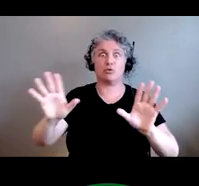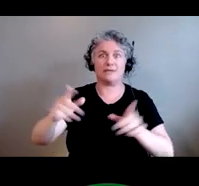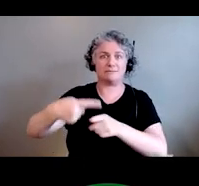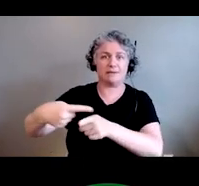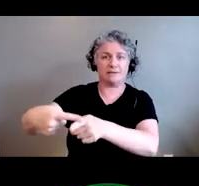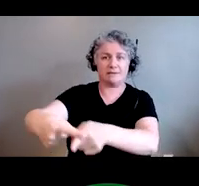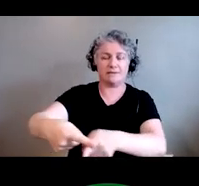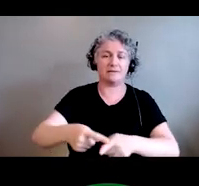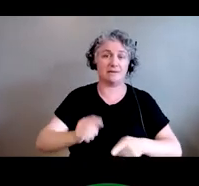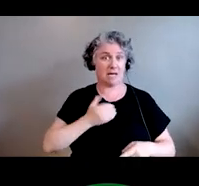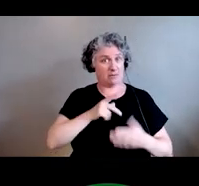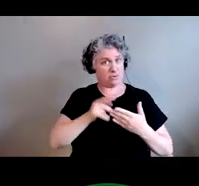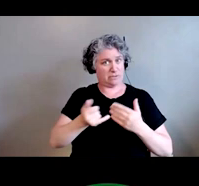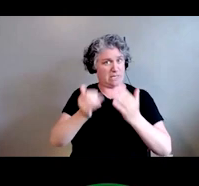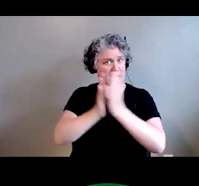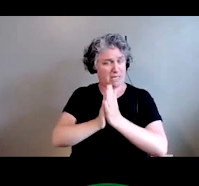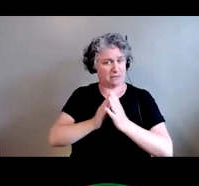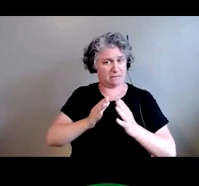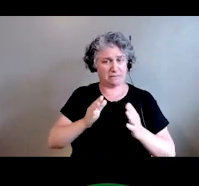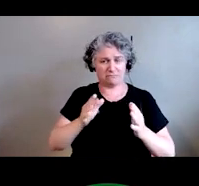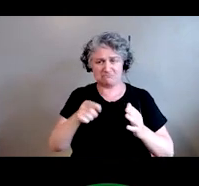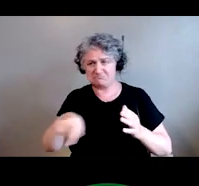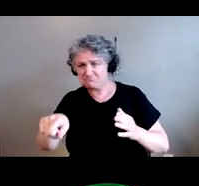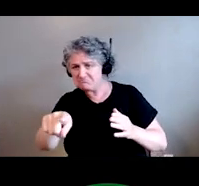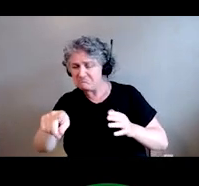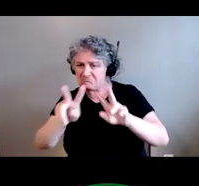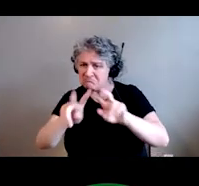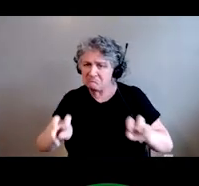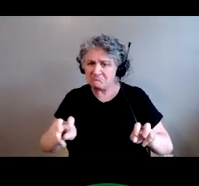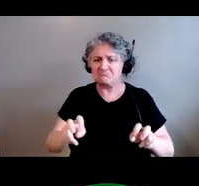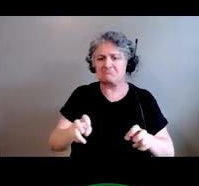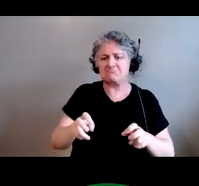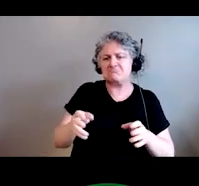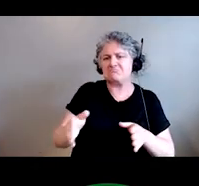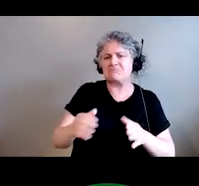Through this lens, trails could be considered a bright spot. Of the 55 trails we assessed,